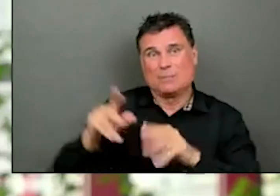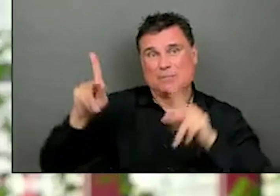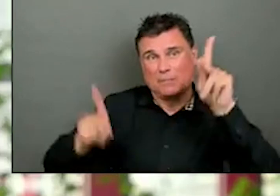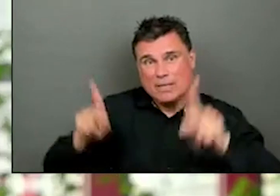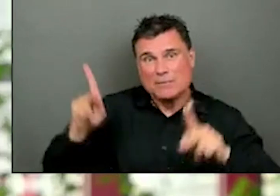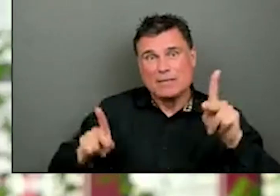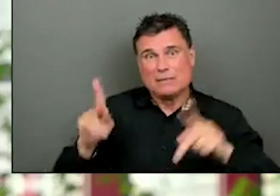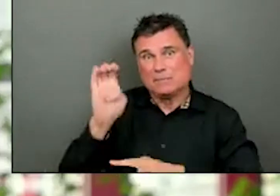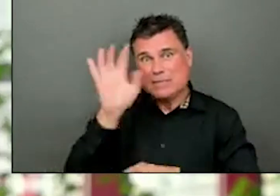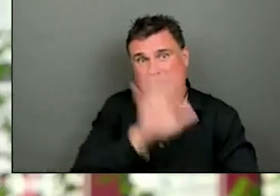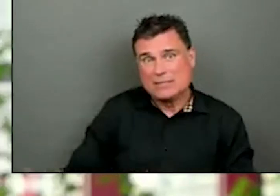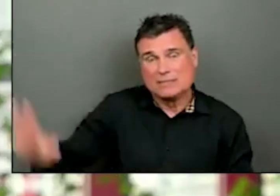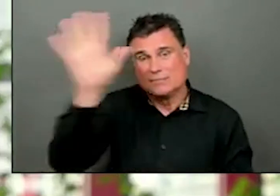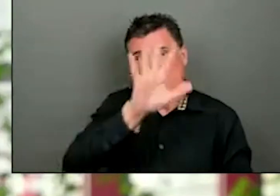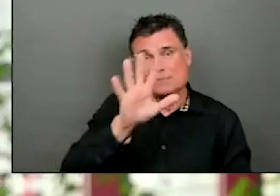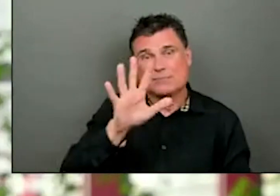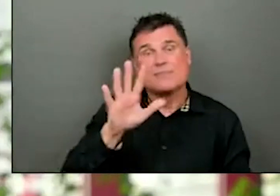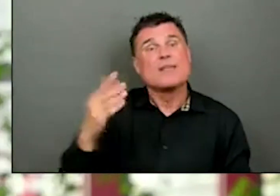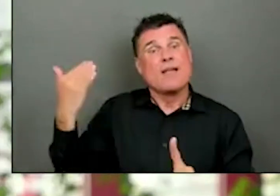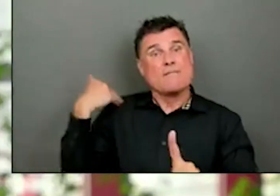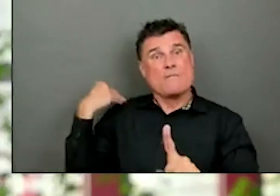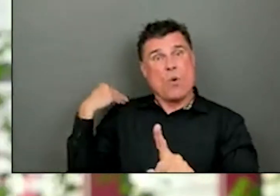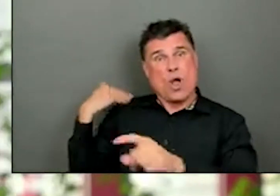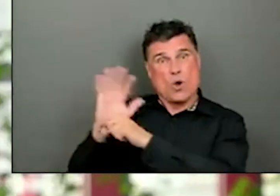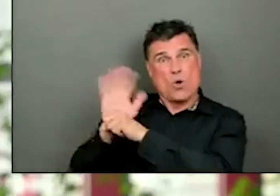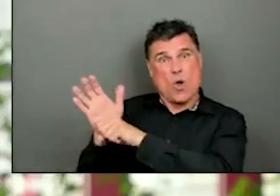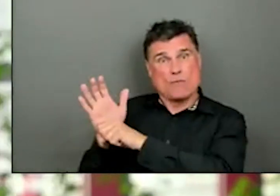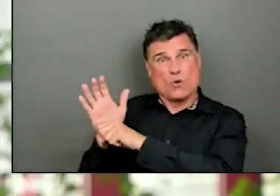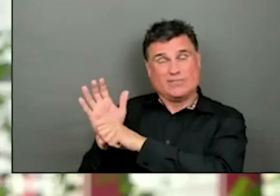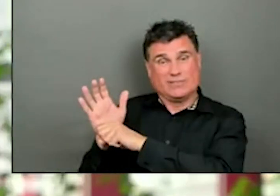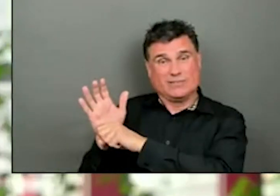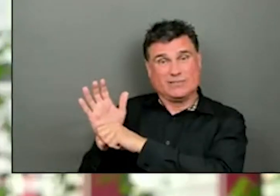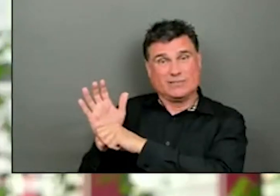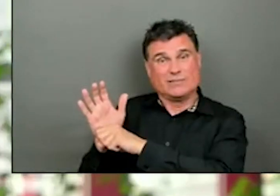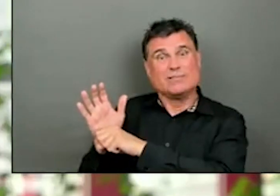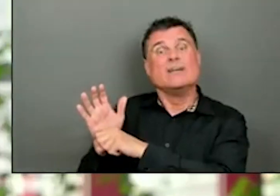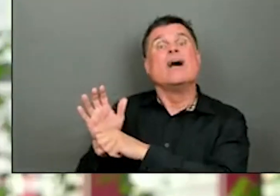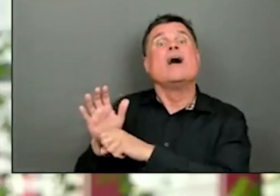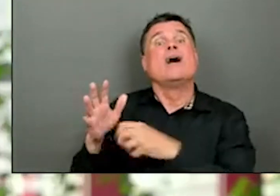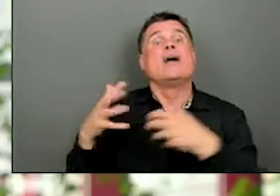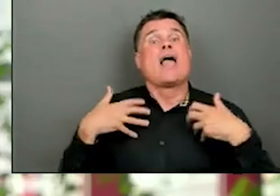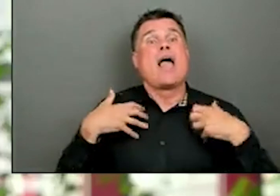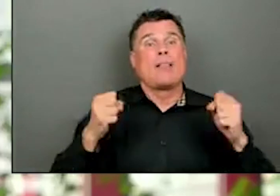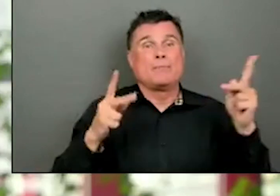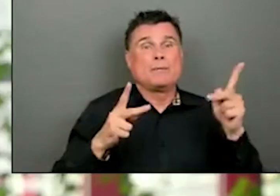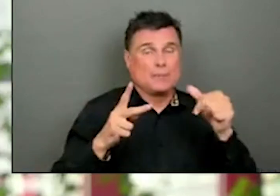those people who've been sick with covet 19 and making sure that we can manage this and we know